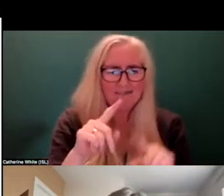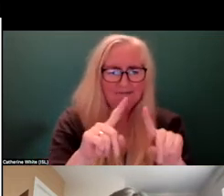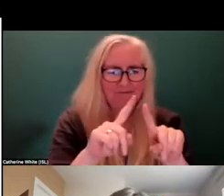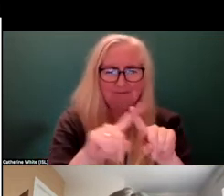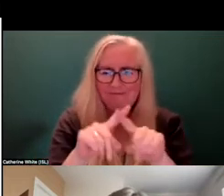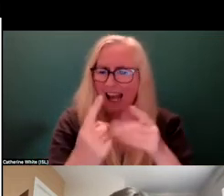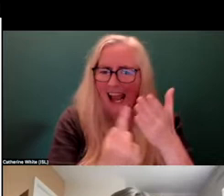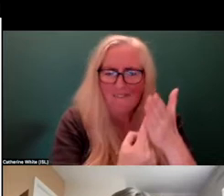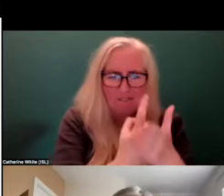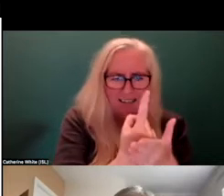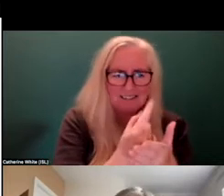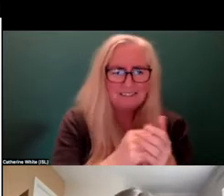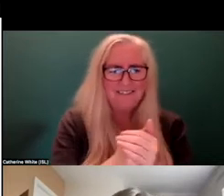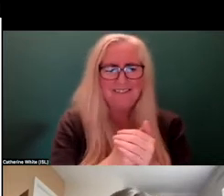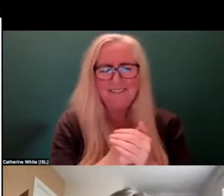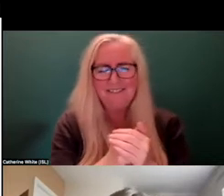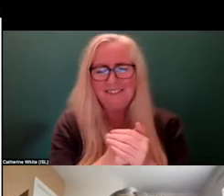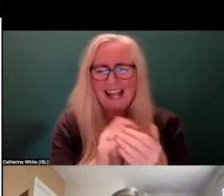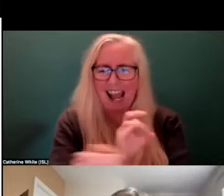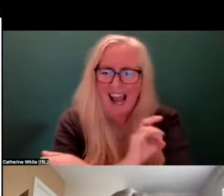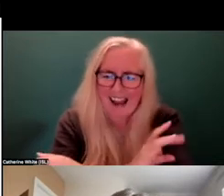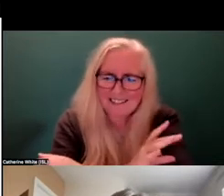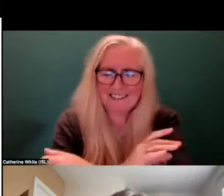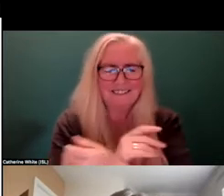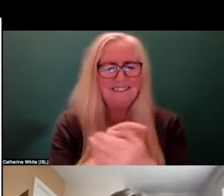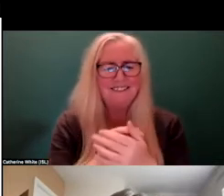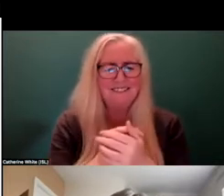interrupted trajectory with events, disease, falls, accidents or sensory